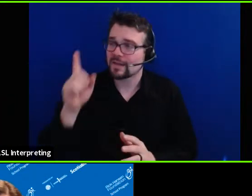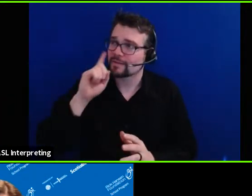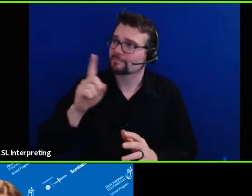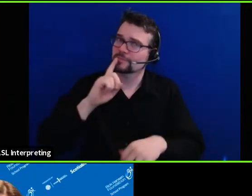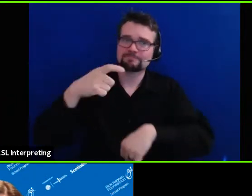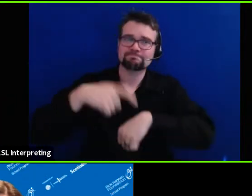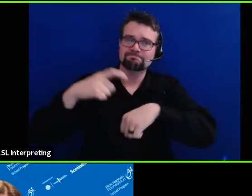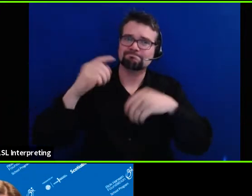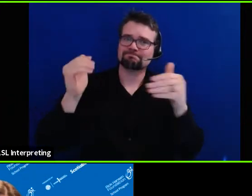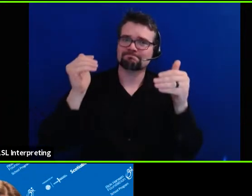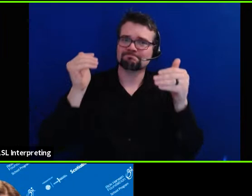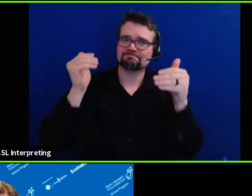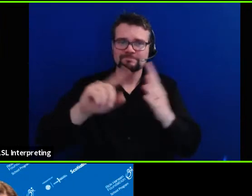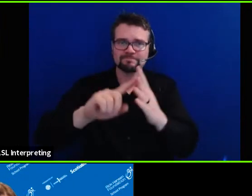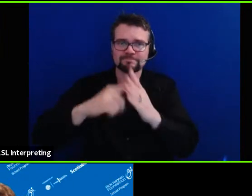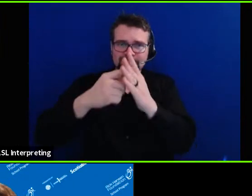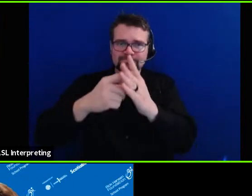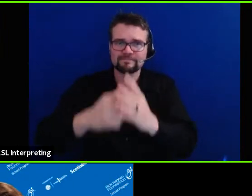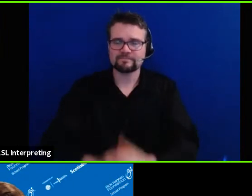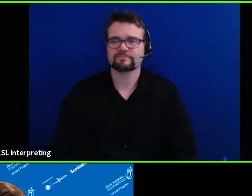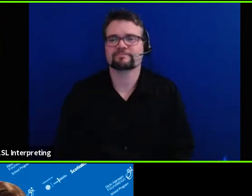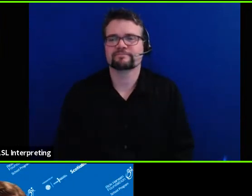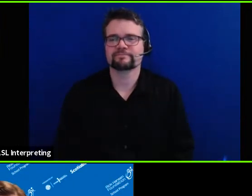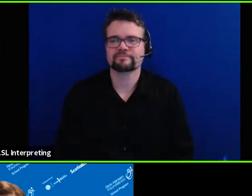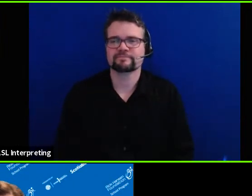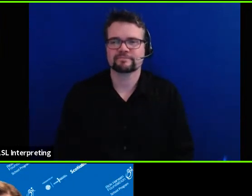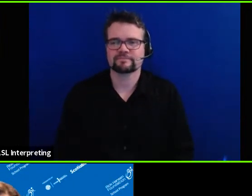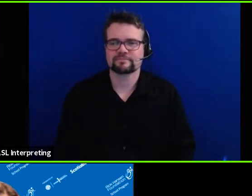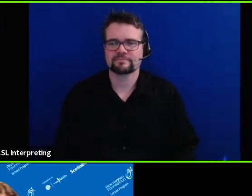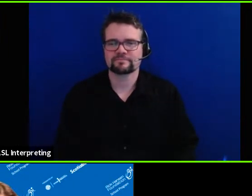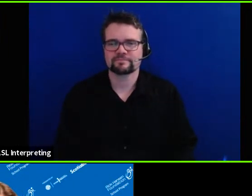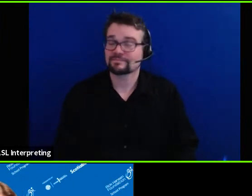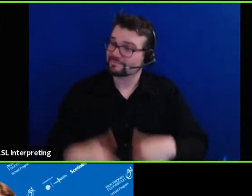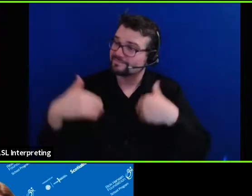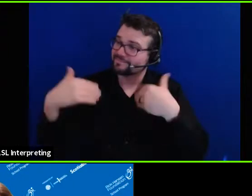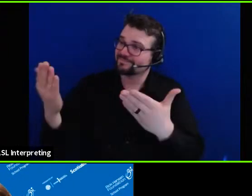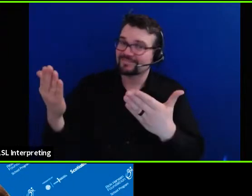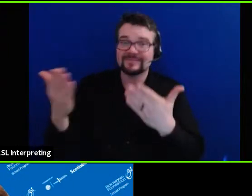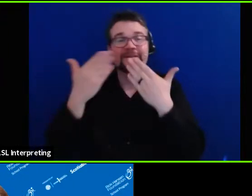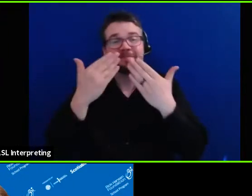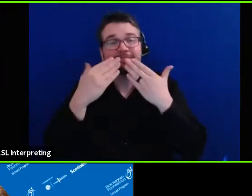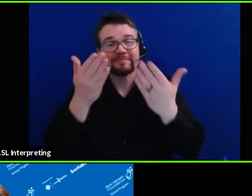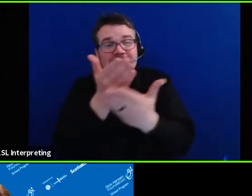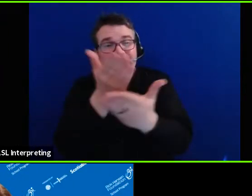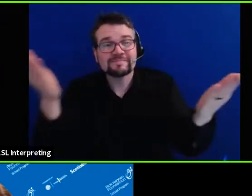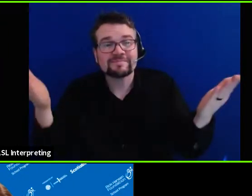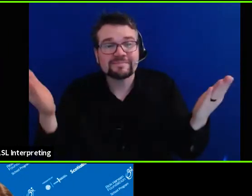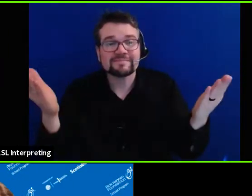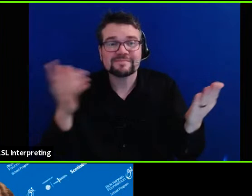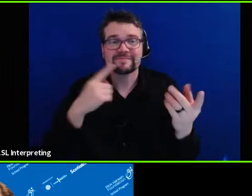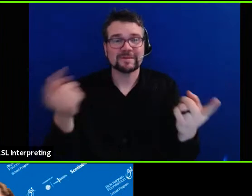STARTED. >> THANK YOU, EVERYONE. THANK YOU SO MUCH FOR BEING HERE TODAY.